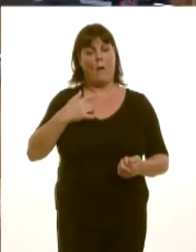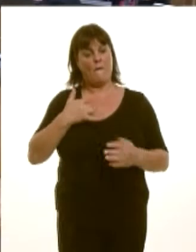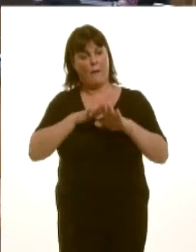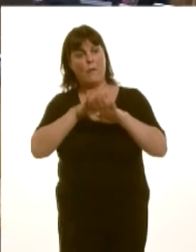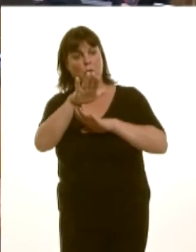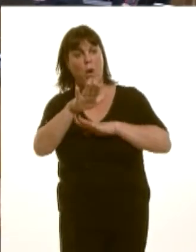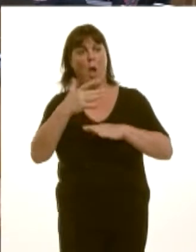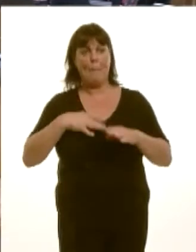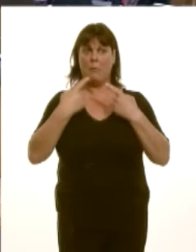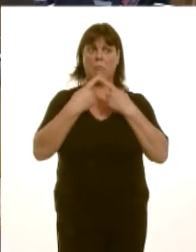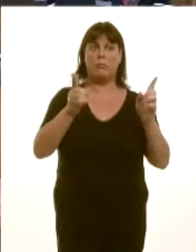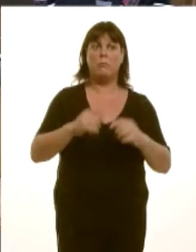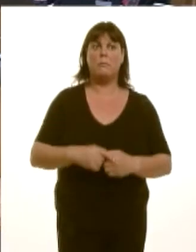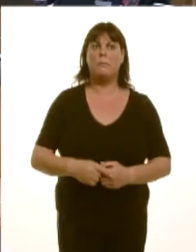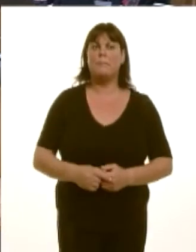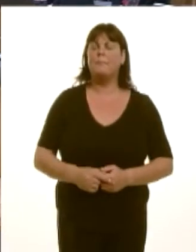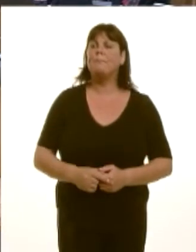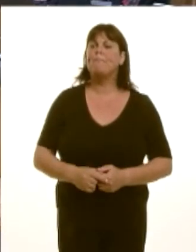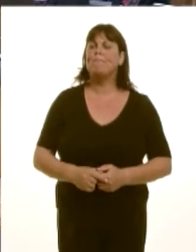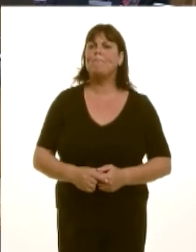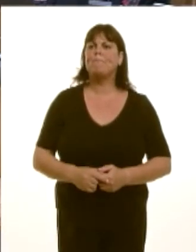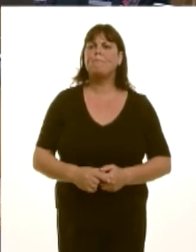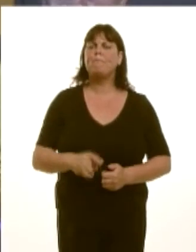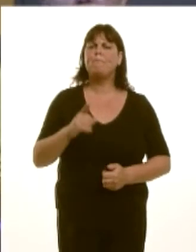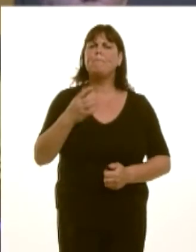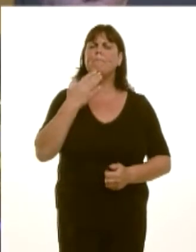Leanne Wood: I welcome the indications that you have given today, First Minister, of a